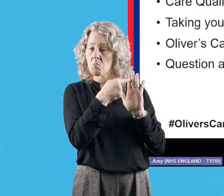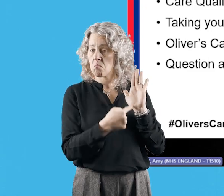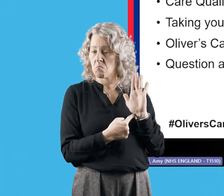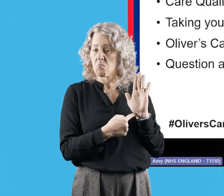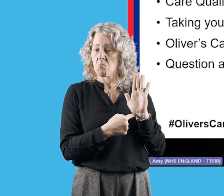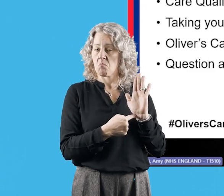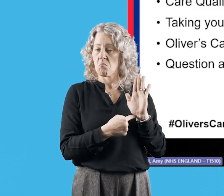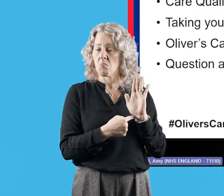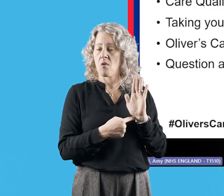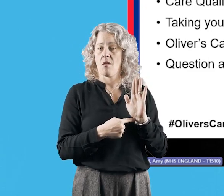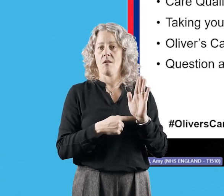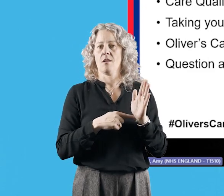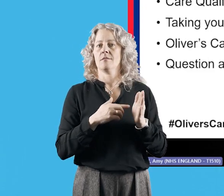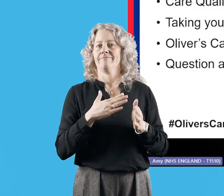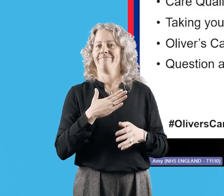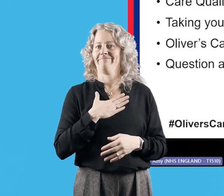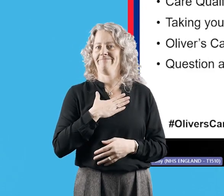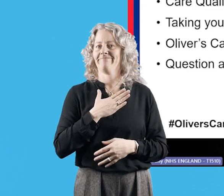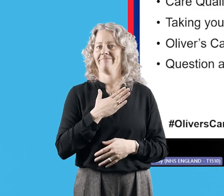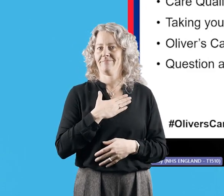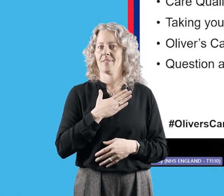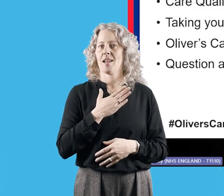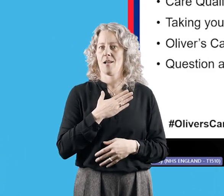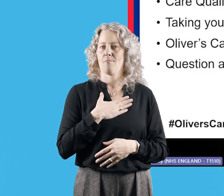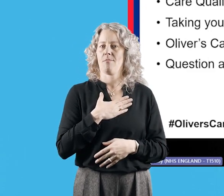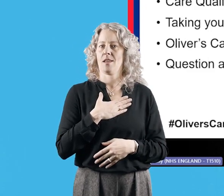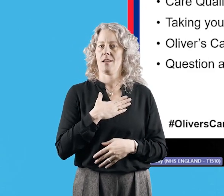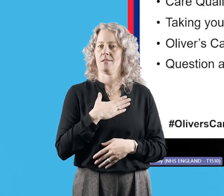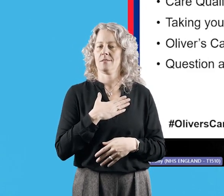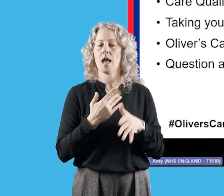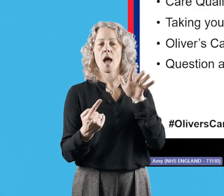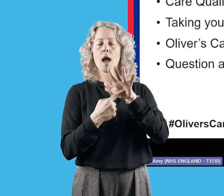We're really pleased that our key partners and our colleagues